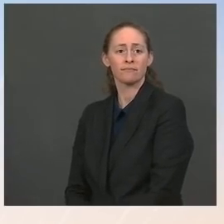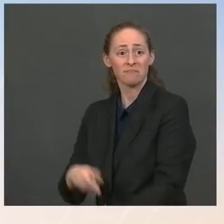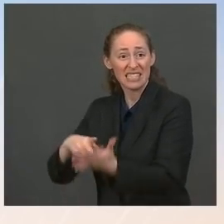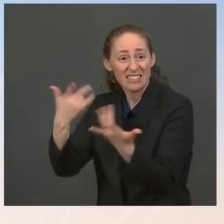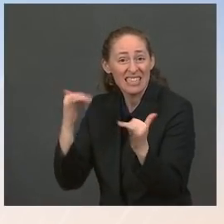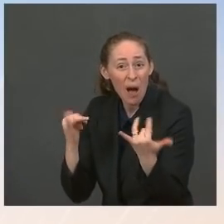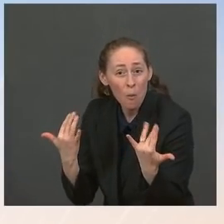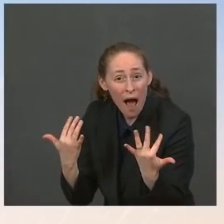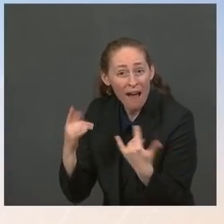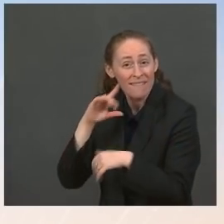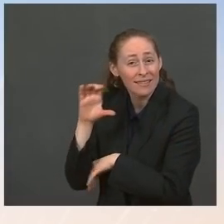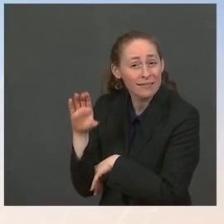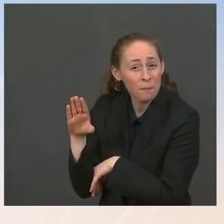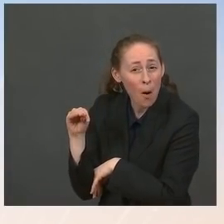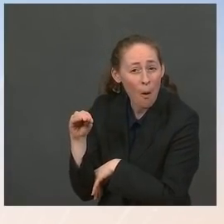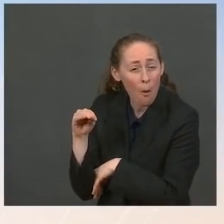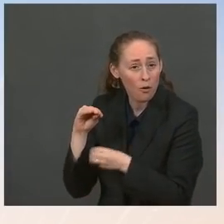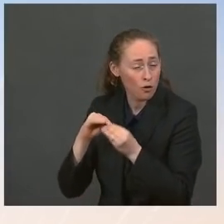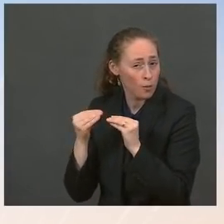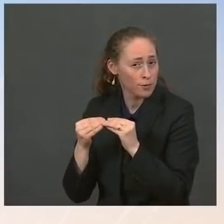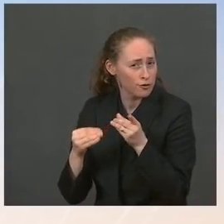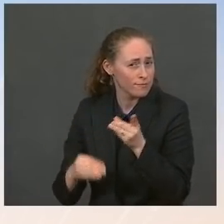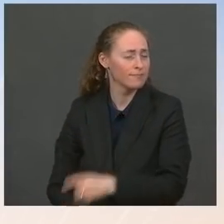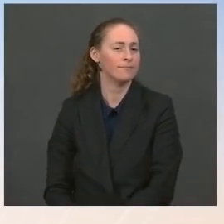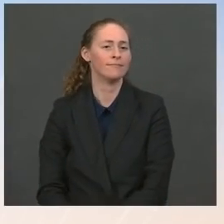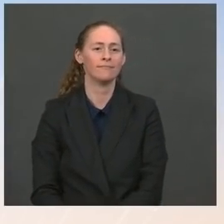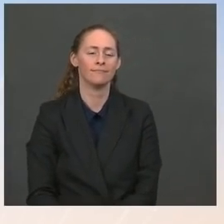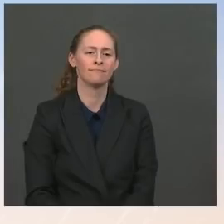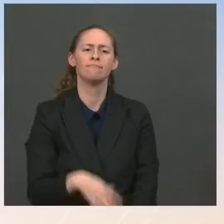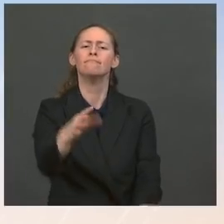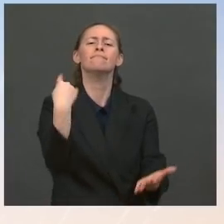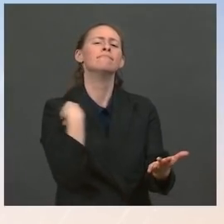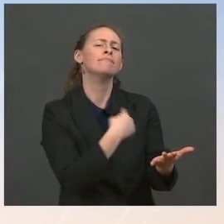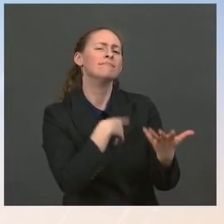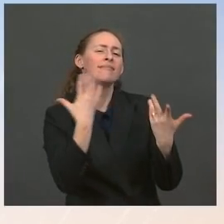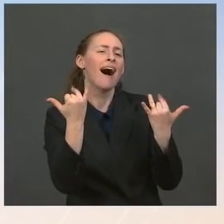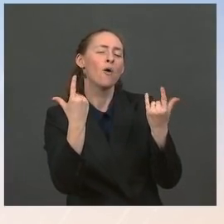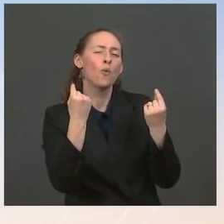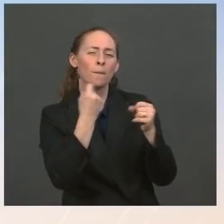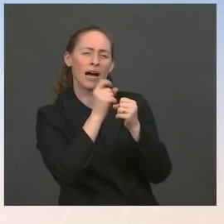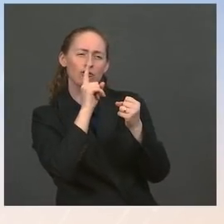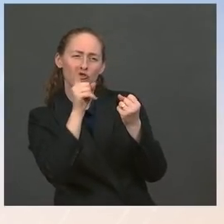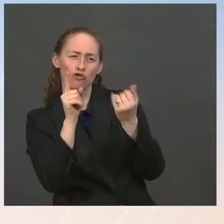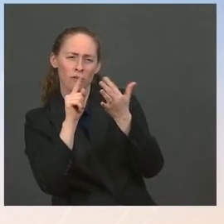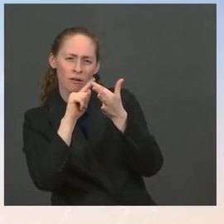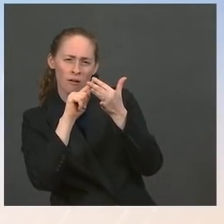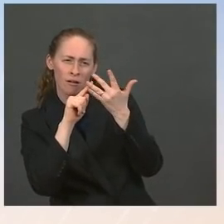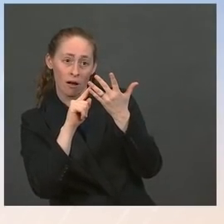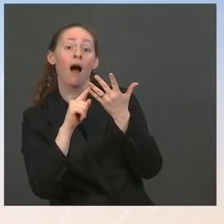sure that, again, we were transparent; we put out what we thought it would be -- would be raised.